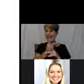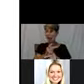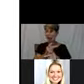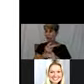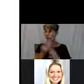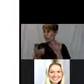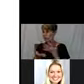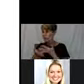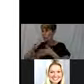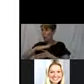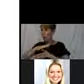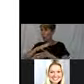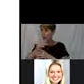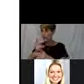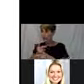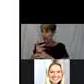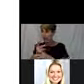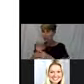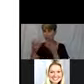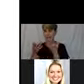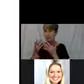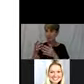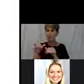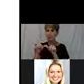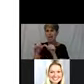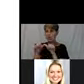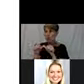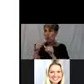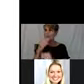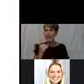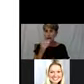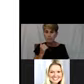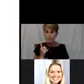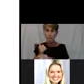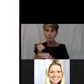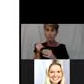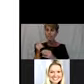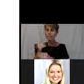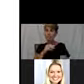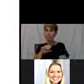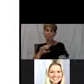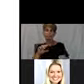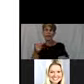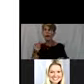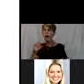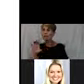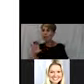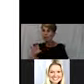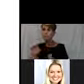You might wanna do ongoing diabetes, hypertension management but you're only out a few times a month.